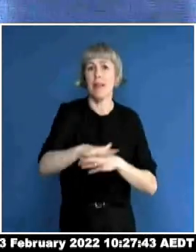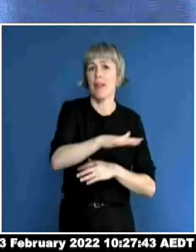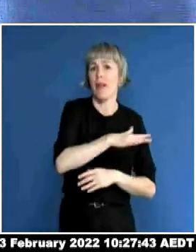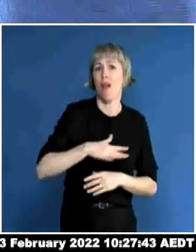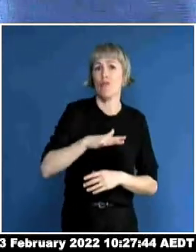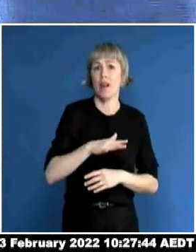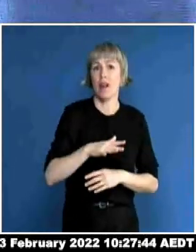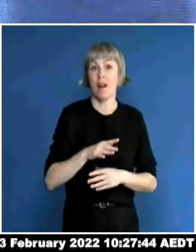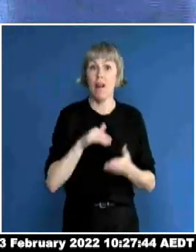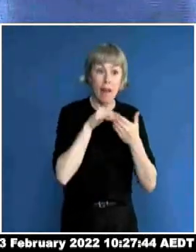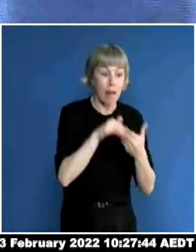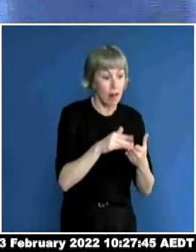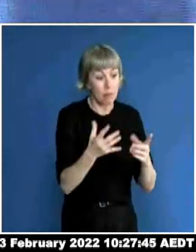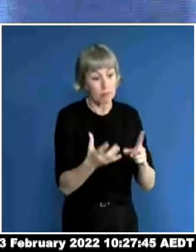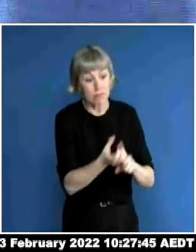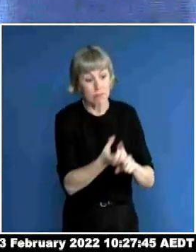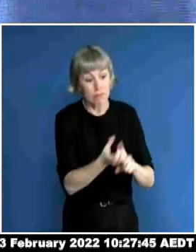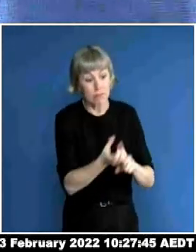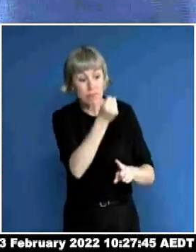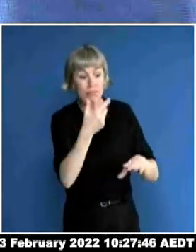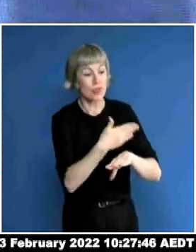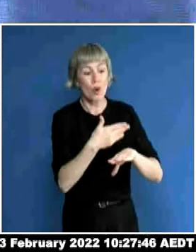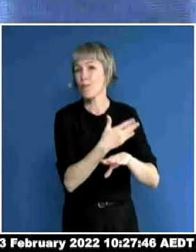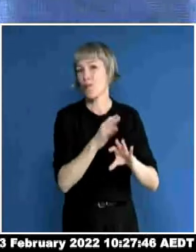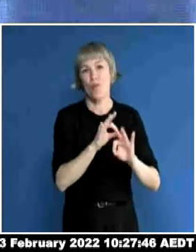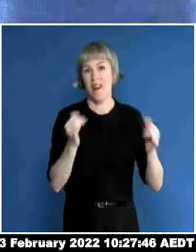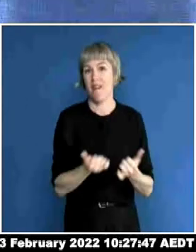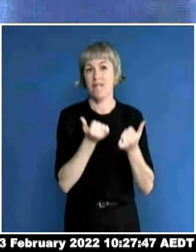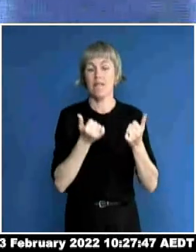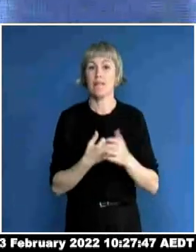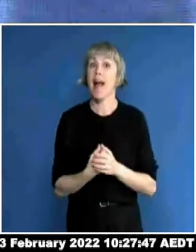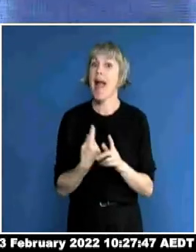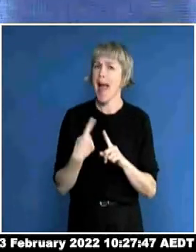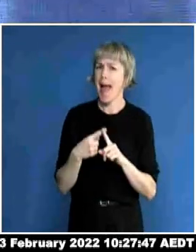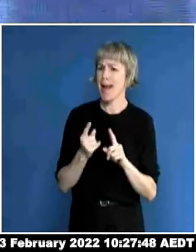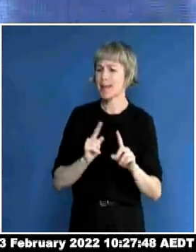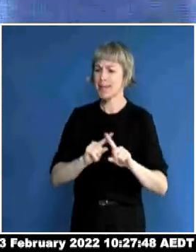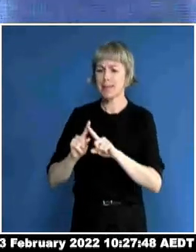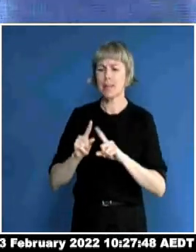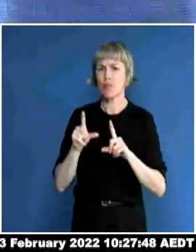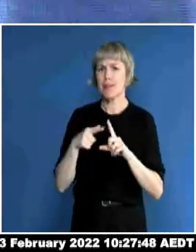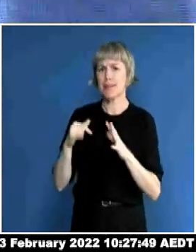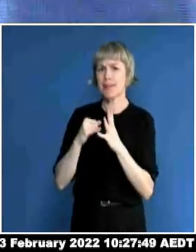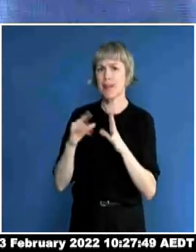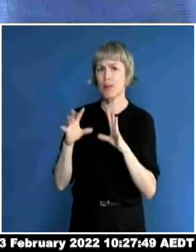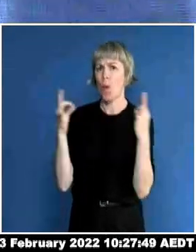"Providers are incentivised to place people into work regardless of how sustainable or